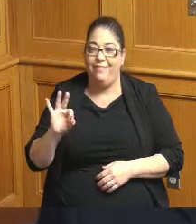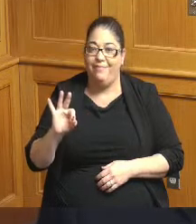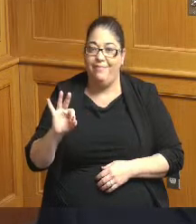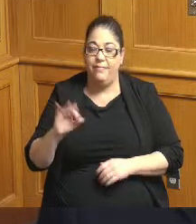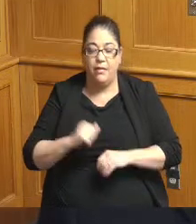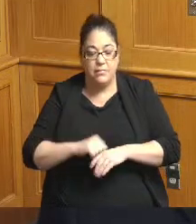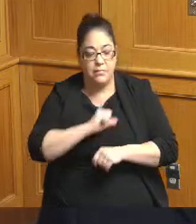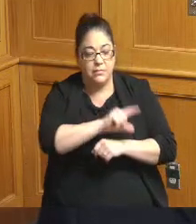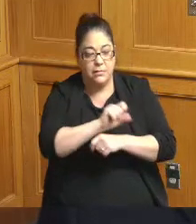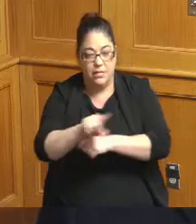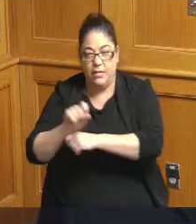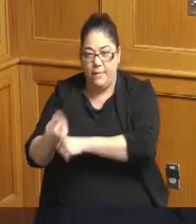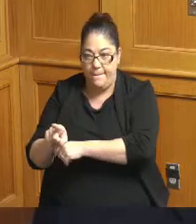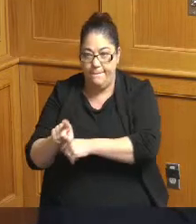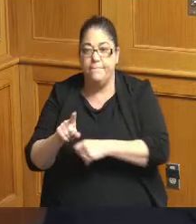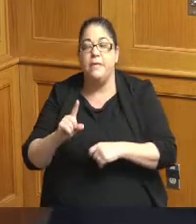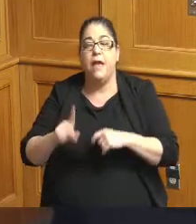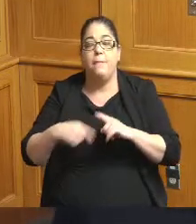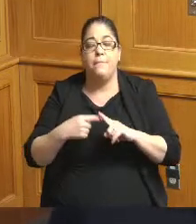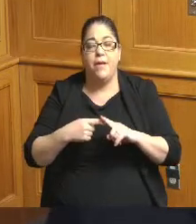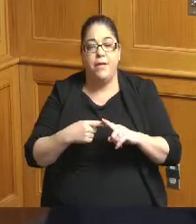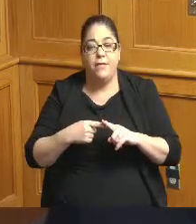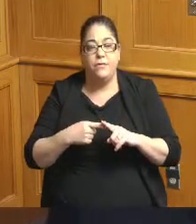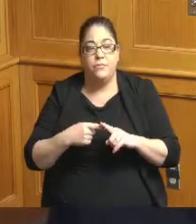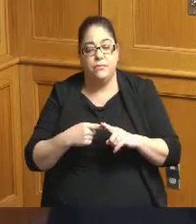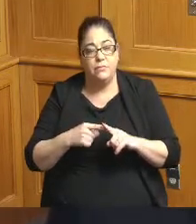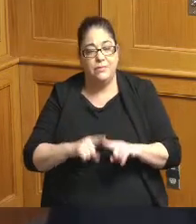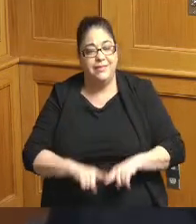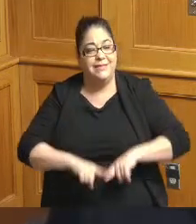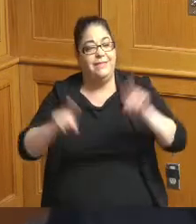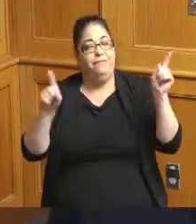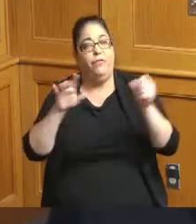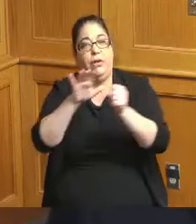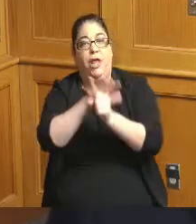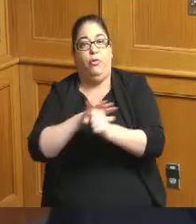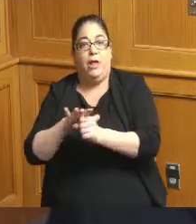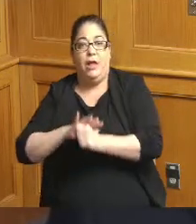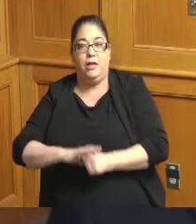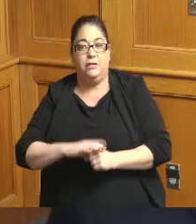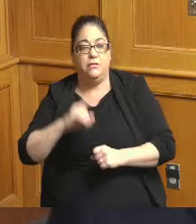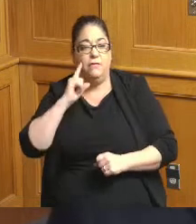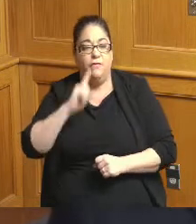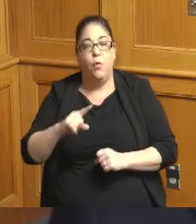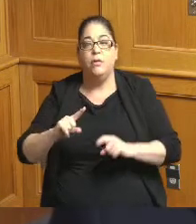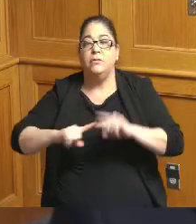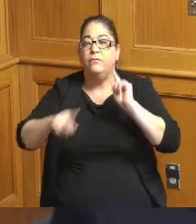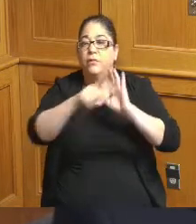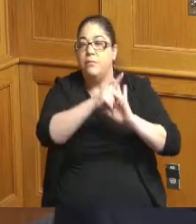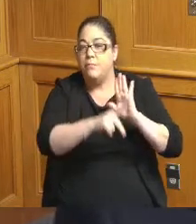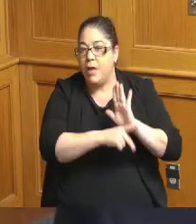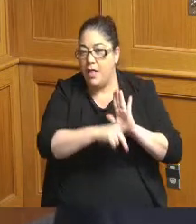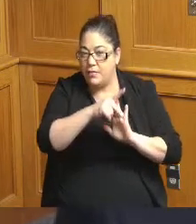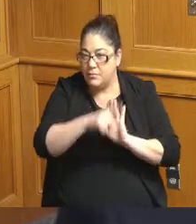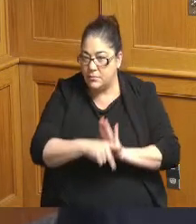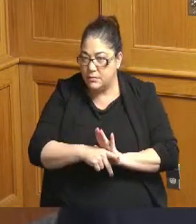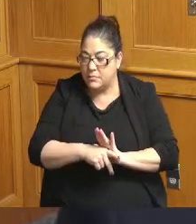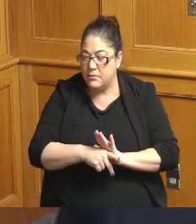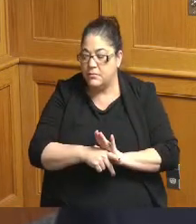to the Board that referenced the different areas of of policy that I had discerned and gleaned from